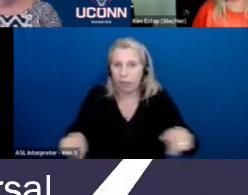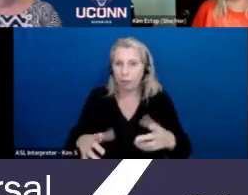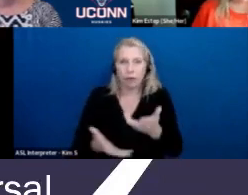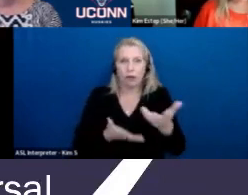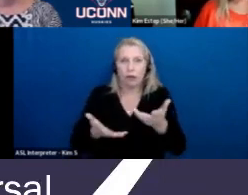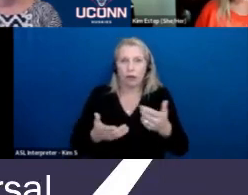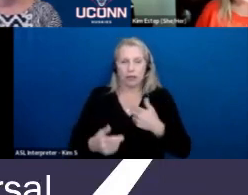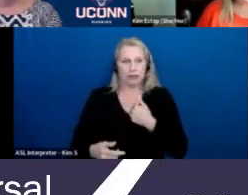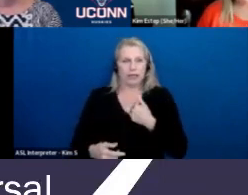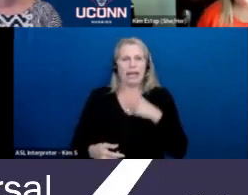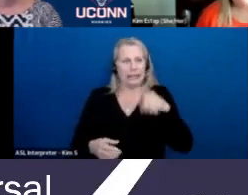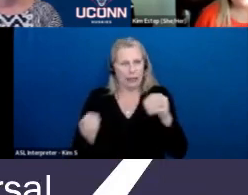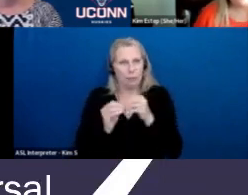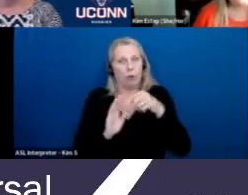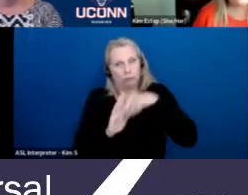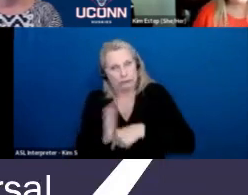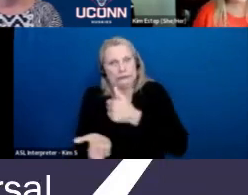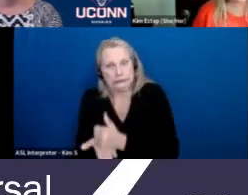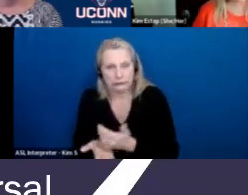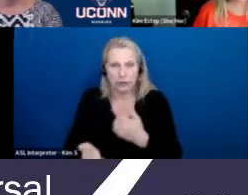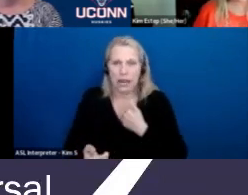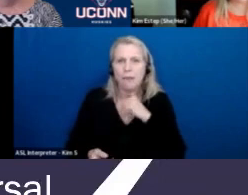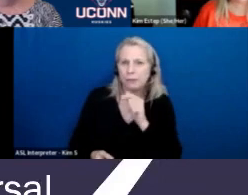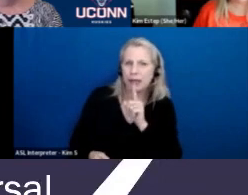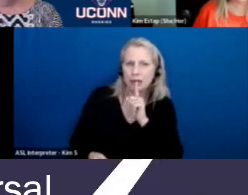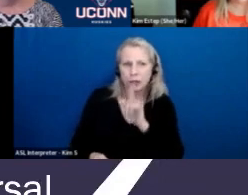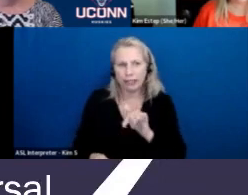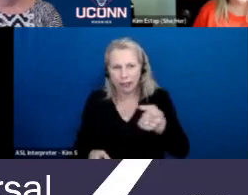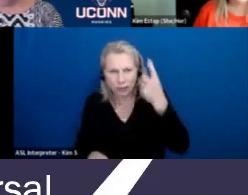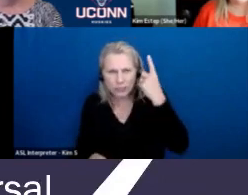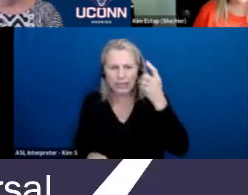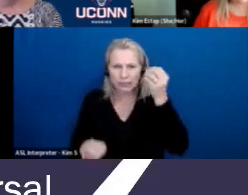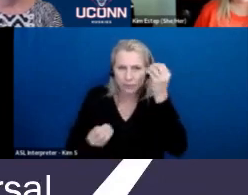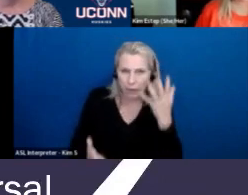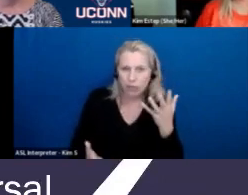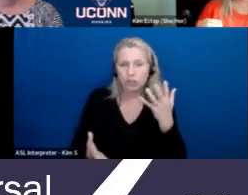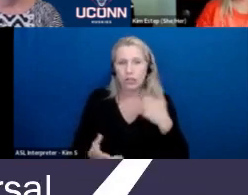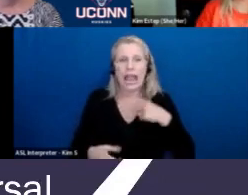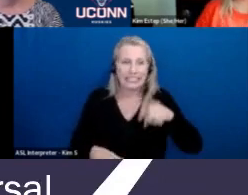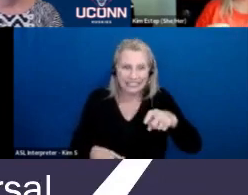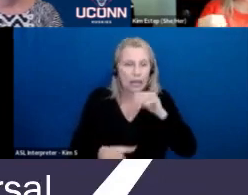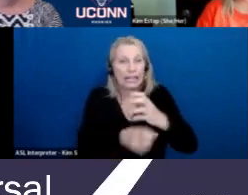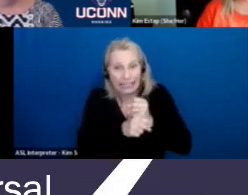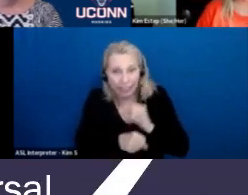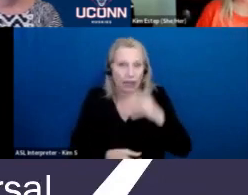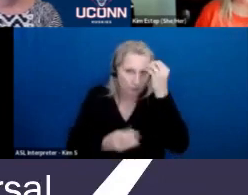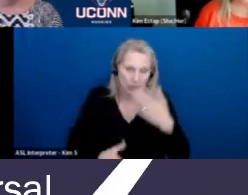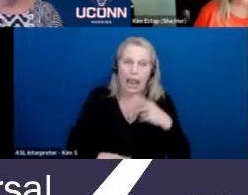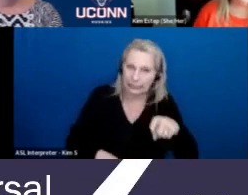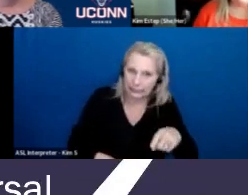you, I need a little more like I'm not, I'm not really getting the information that I need. And so they're reaching out for the